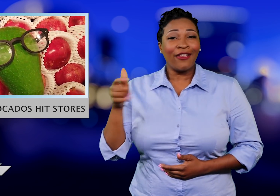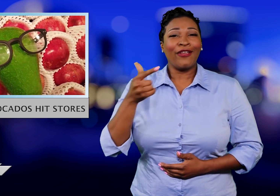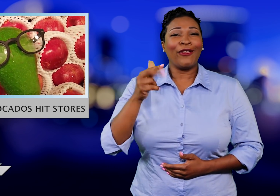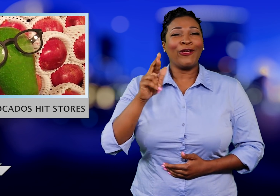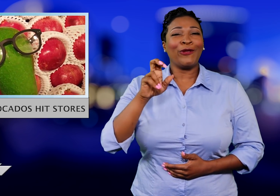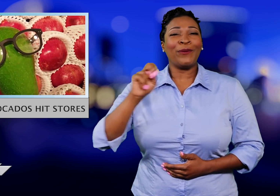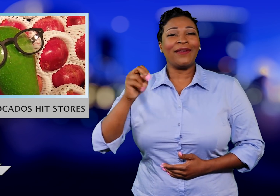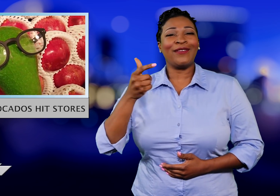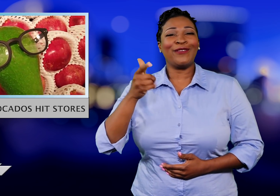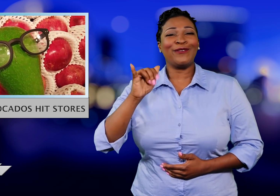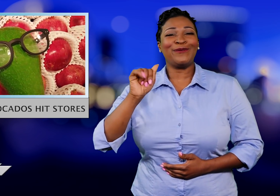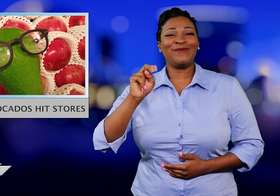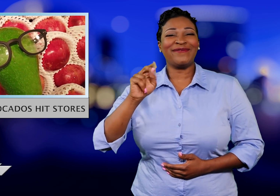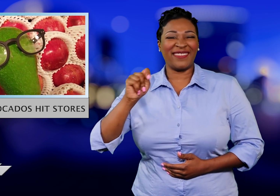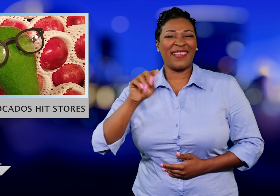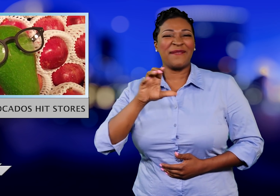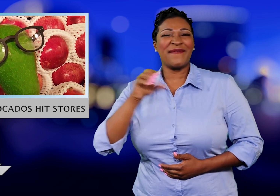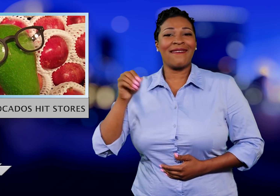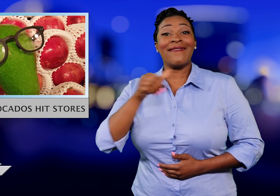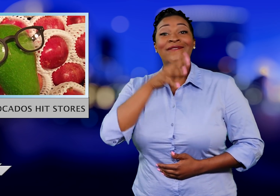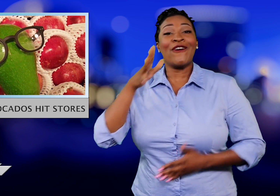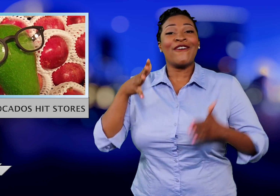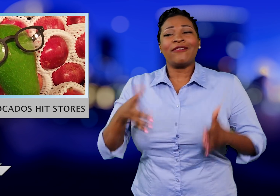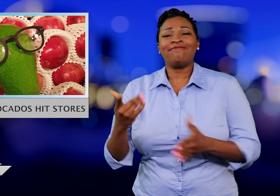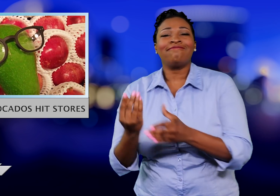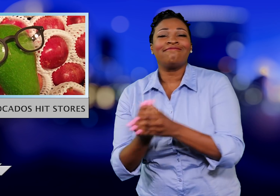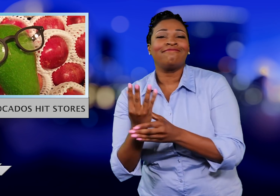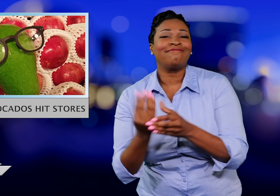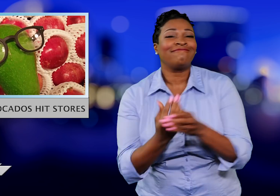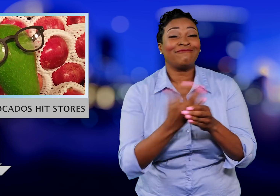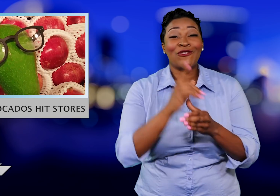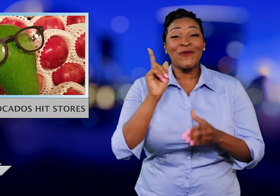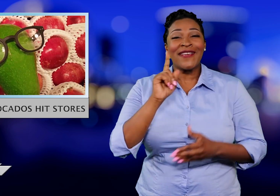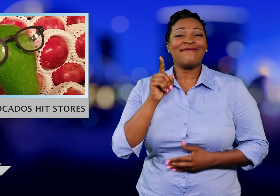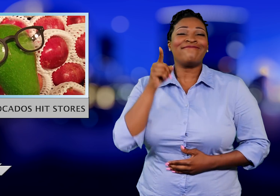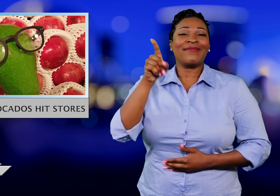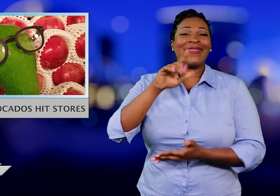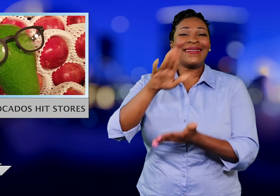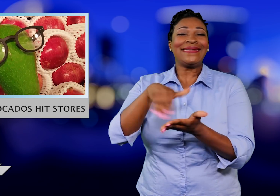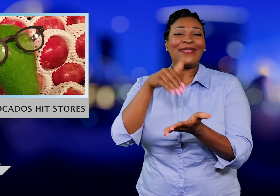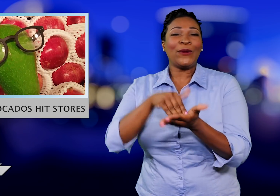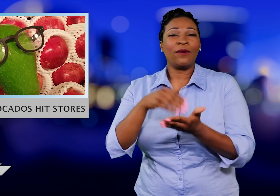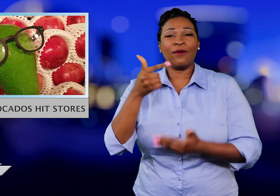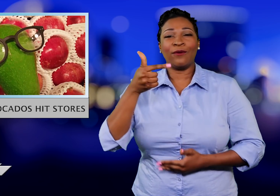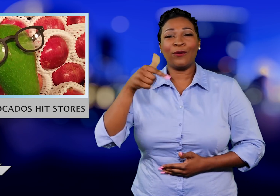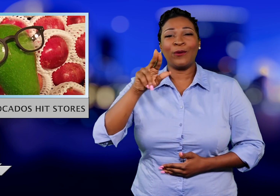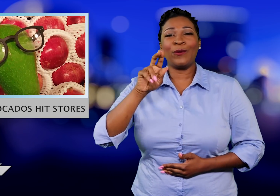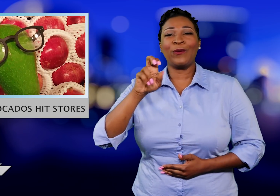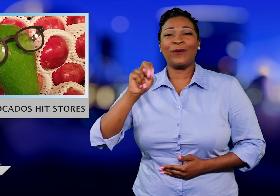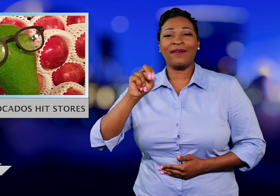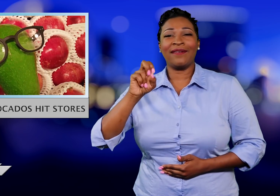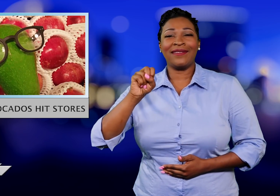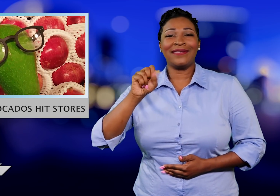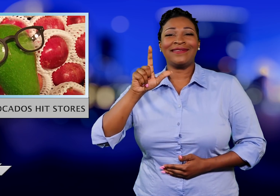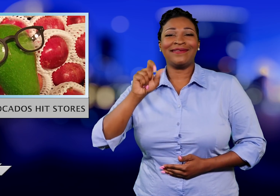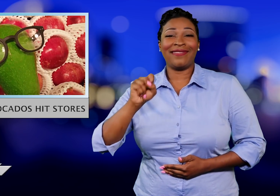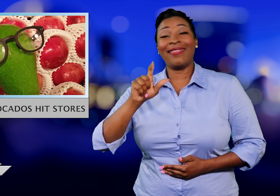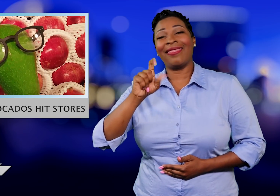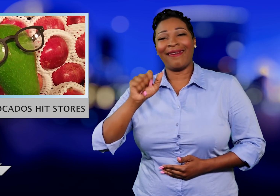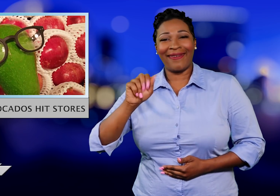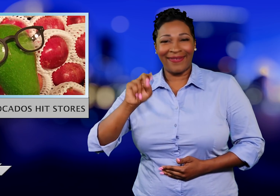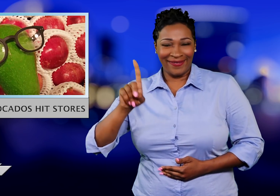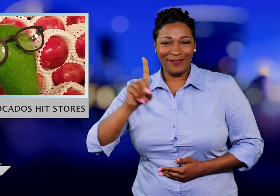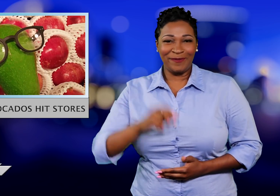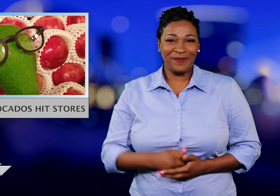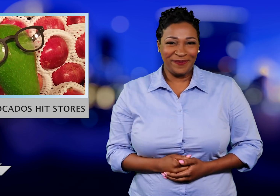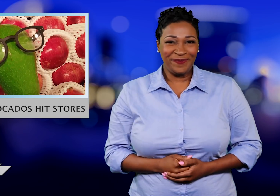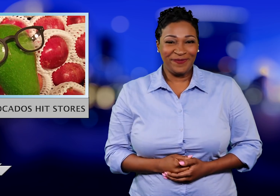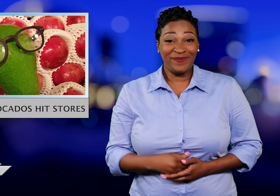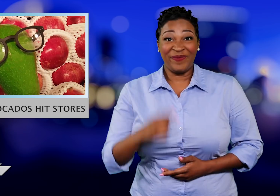This green giant is grown by a farmer in central Queensland.